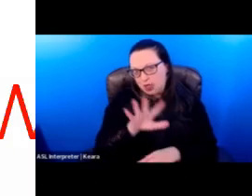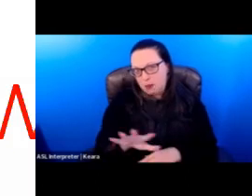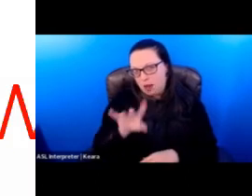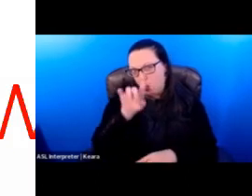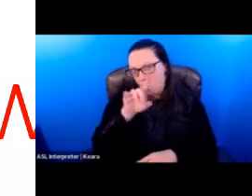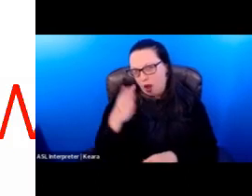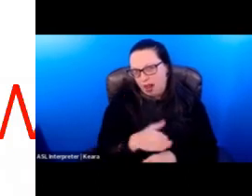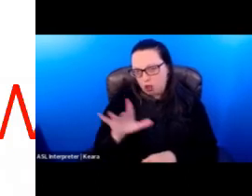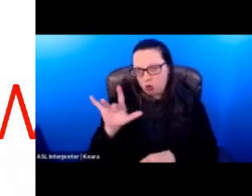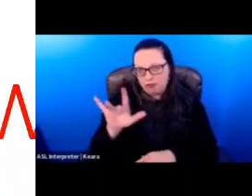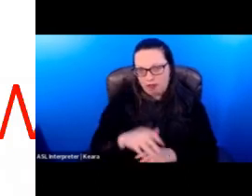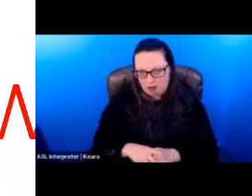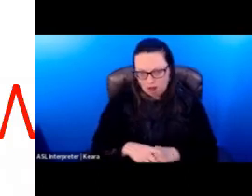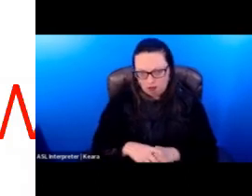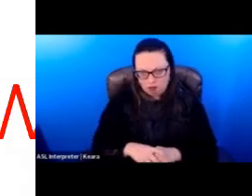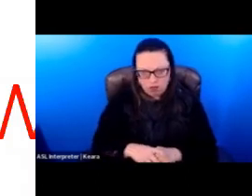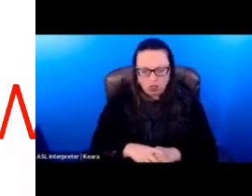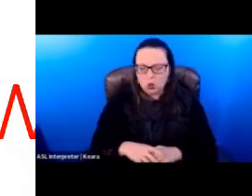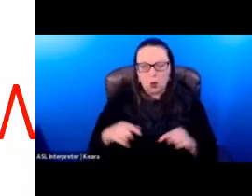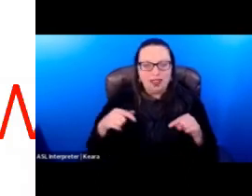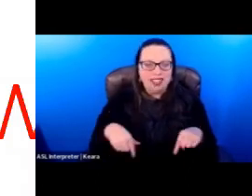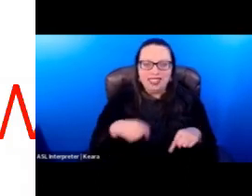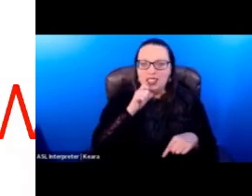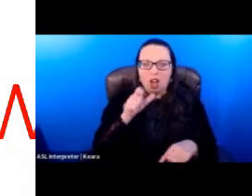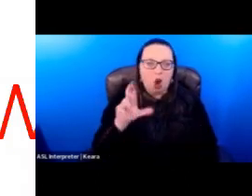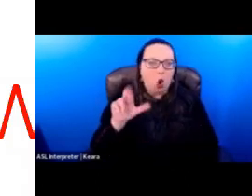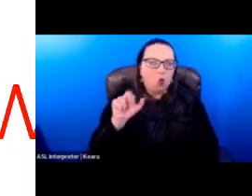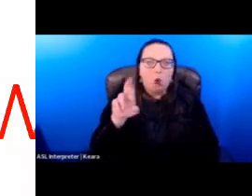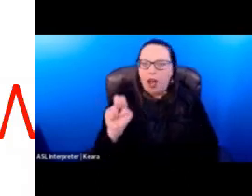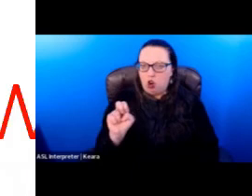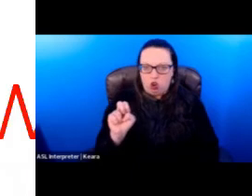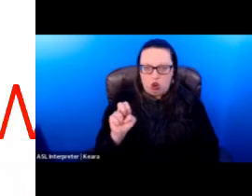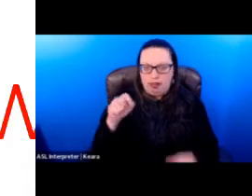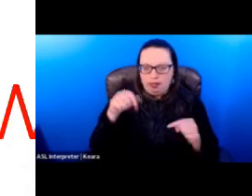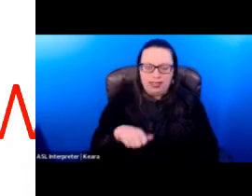So this is not a one off. This is every day in terms of our No